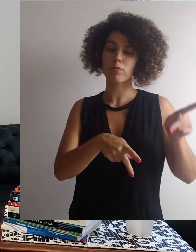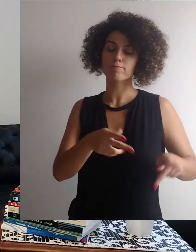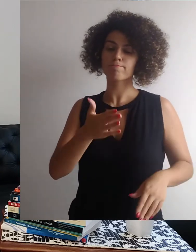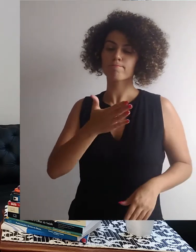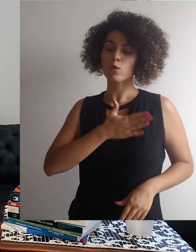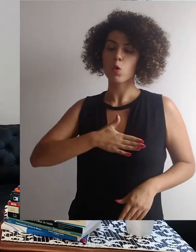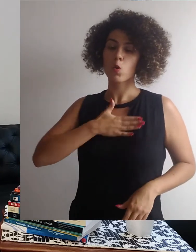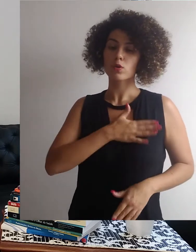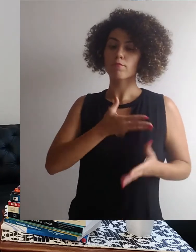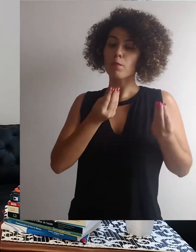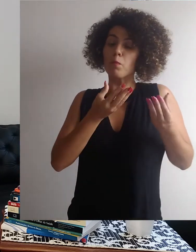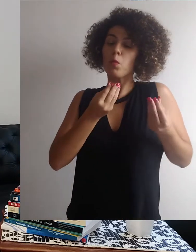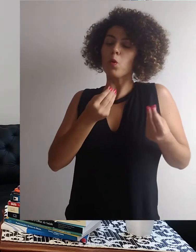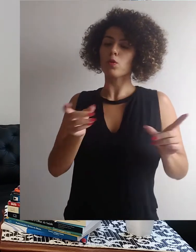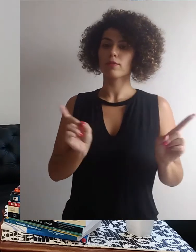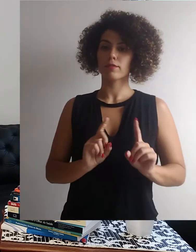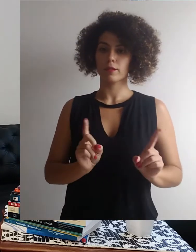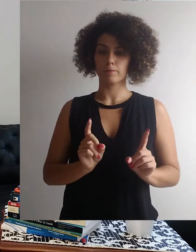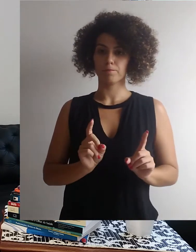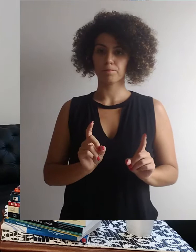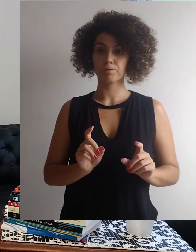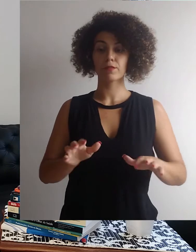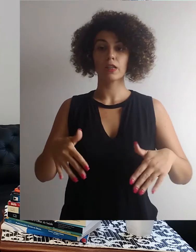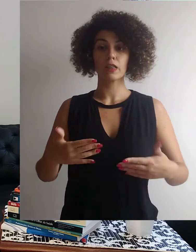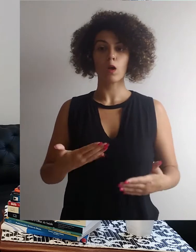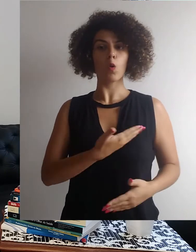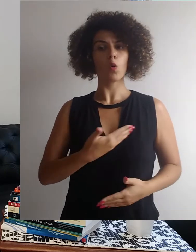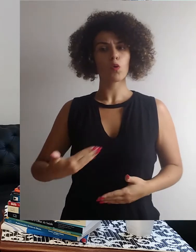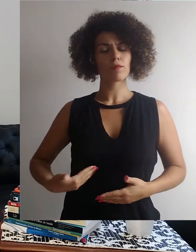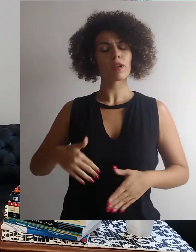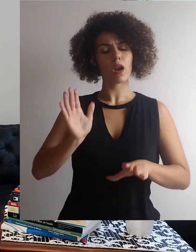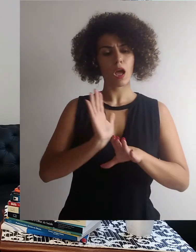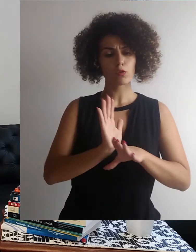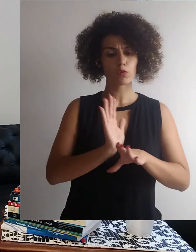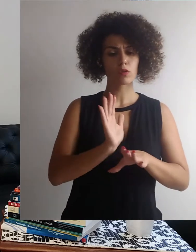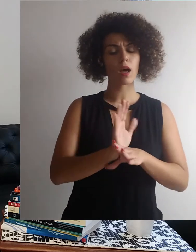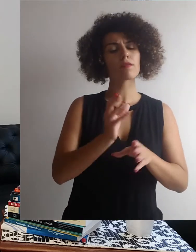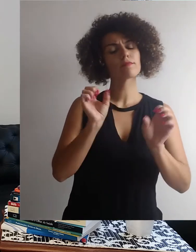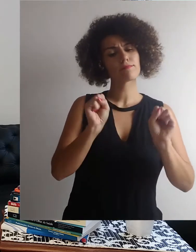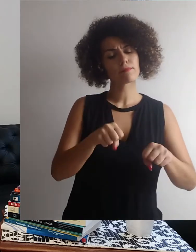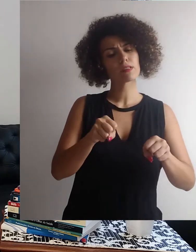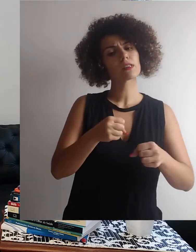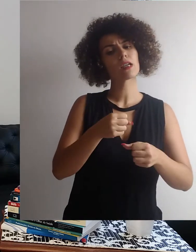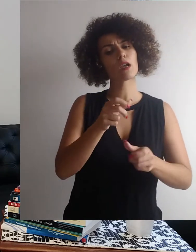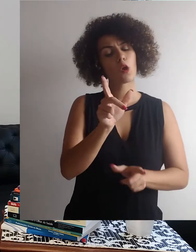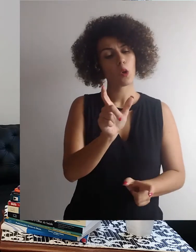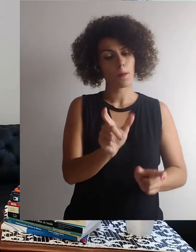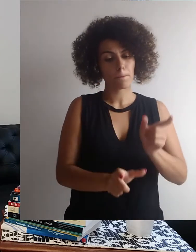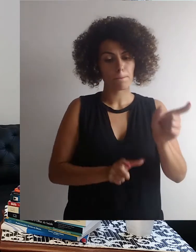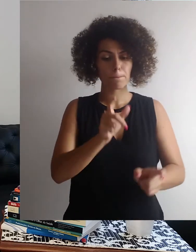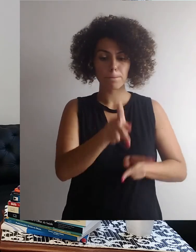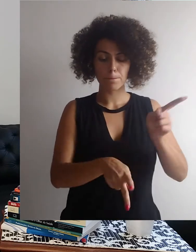he could not run for re-election and, even if he could, he was not that popular. His government,